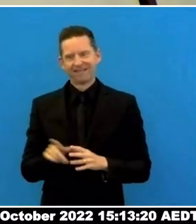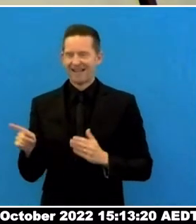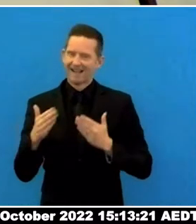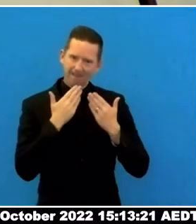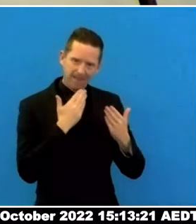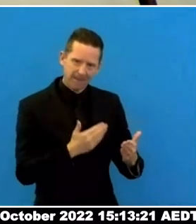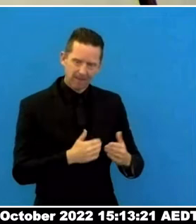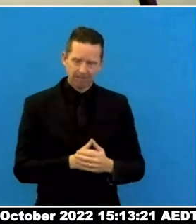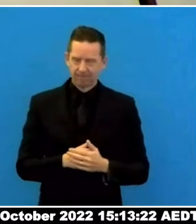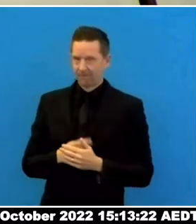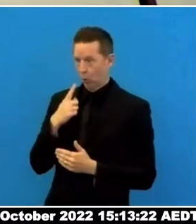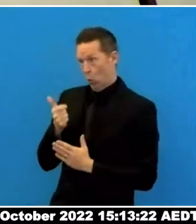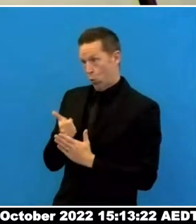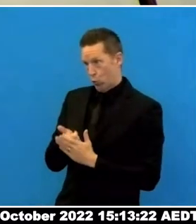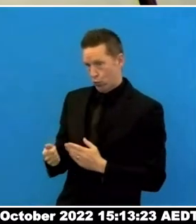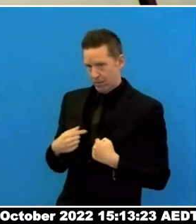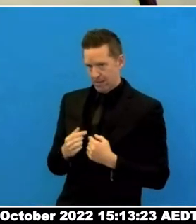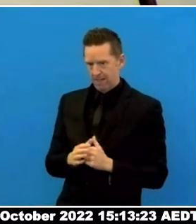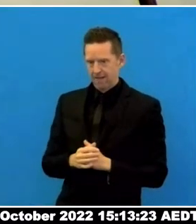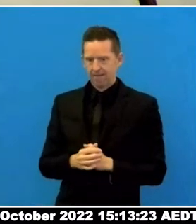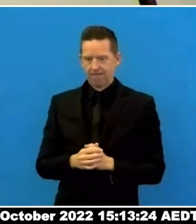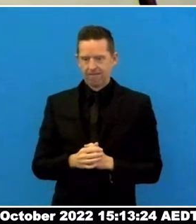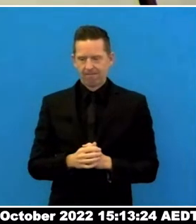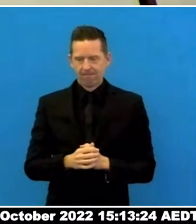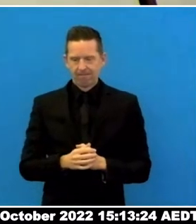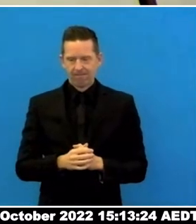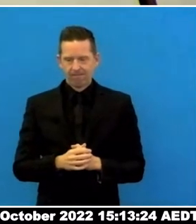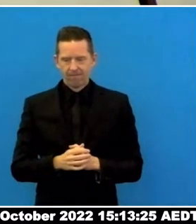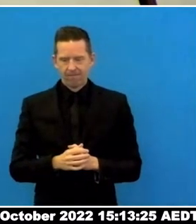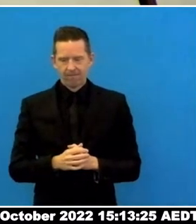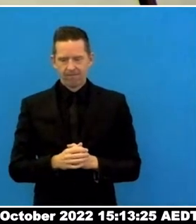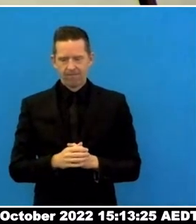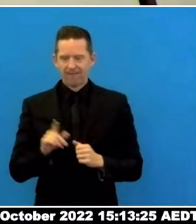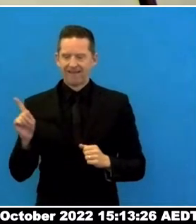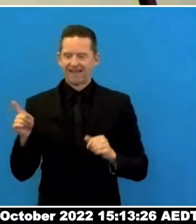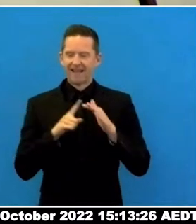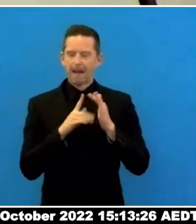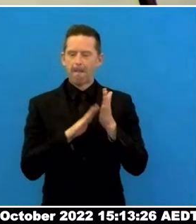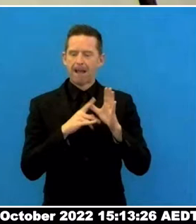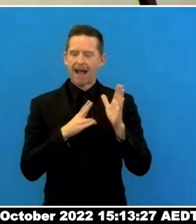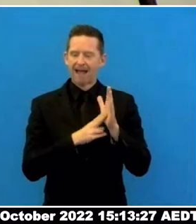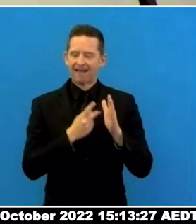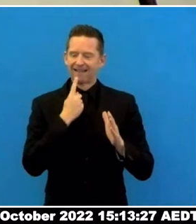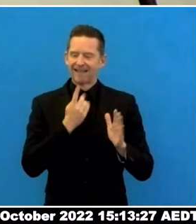Usually. Thank you. You know how they country people when they come to the city, they will be nervous.